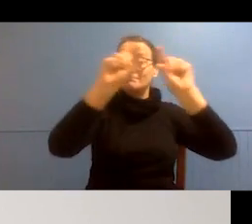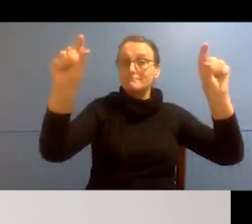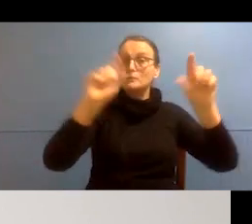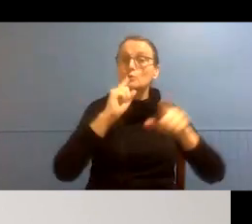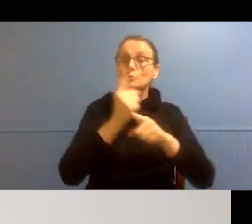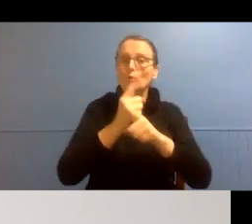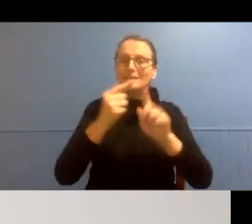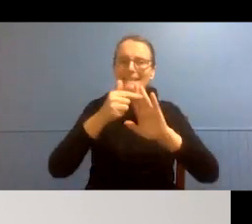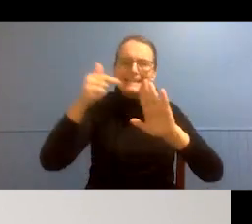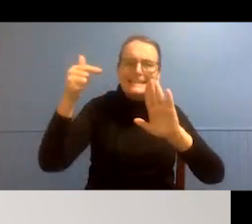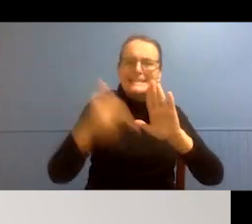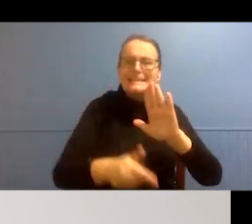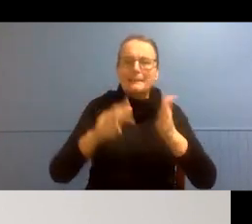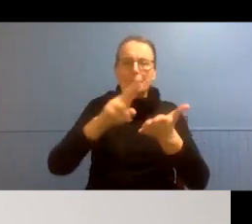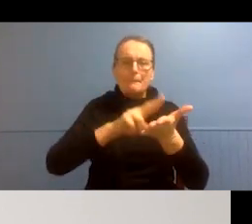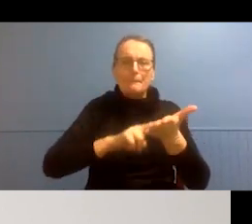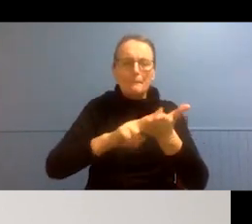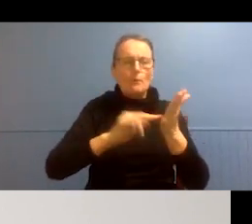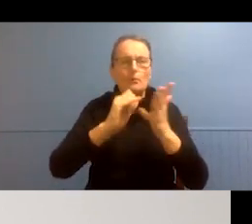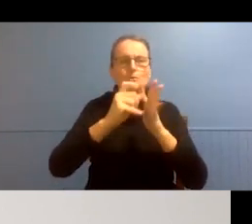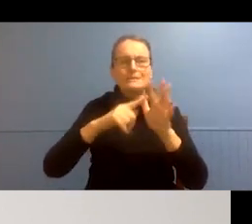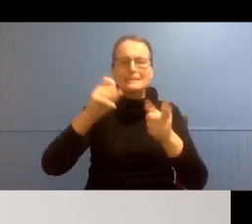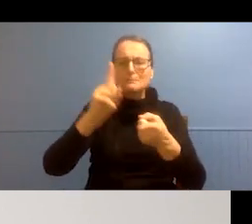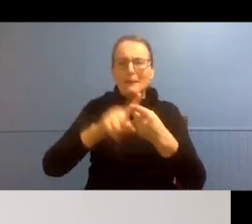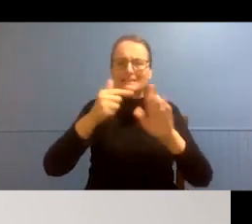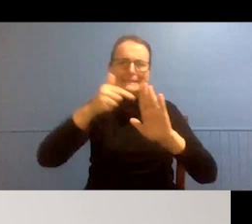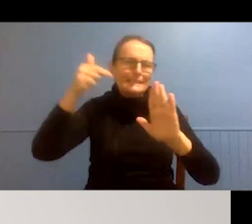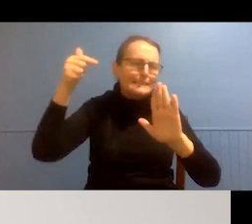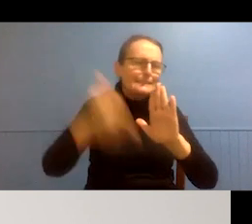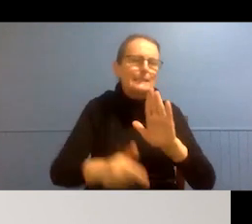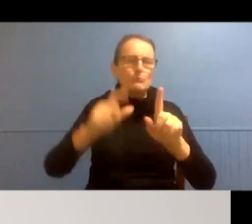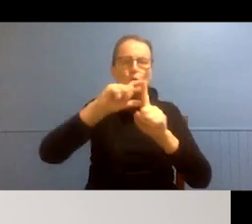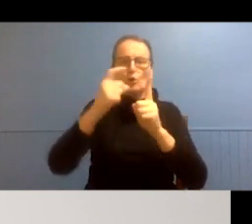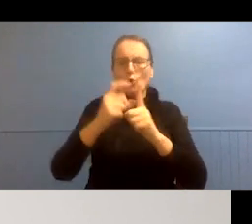purple space of deep cultural memory. " There's three bullet